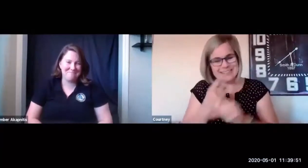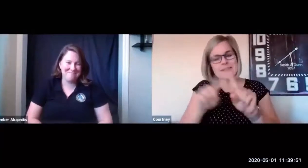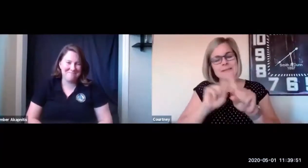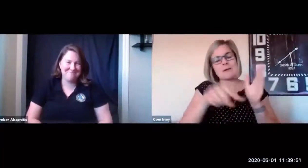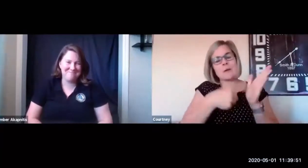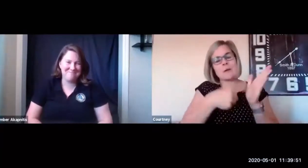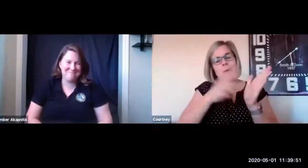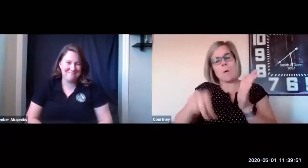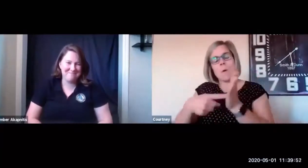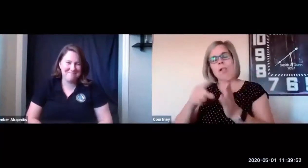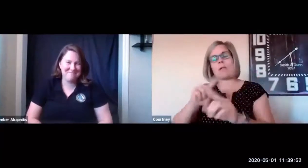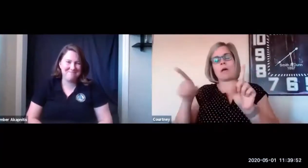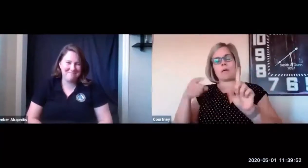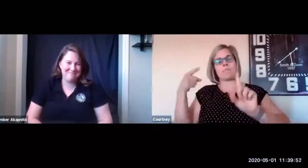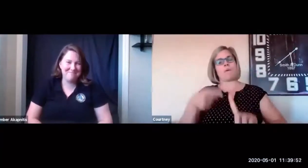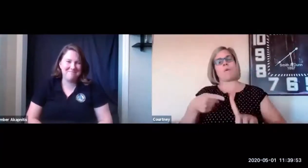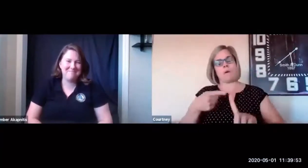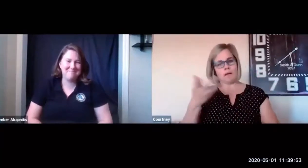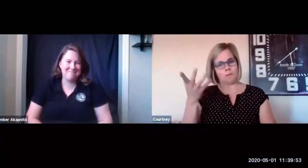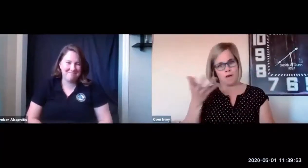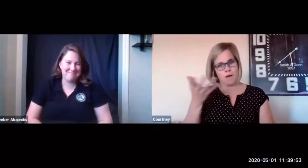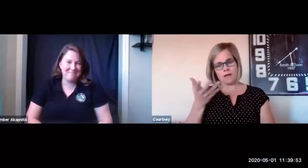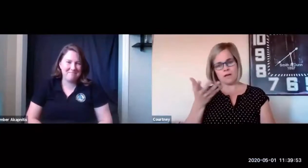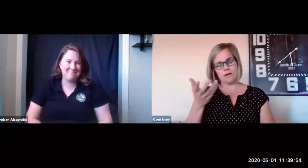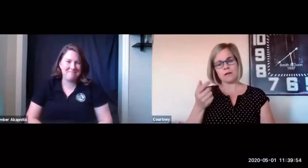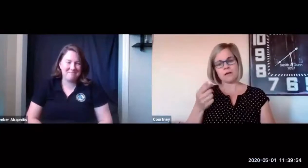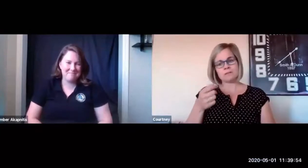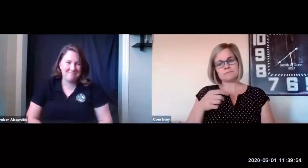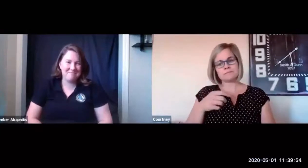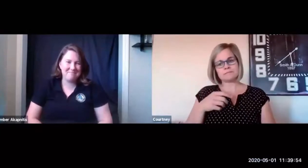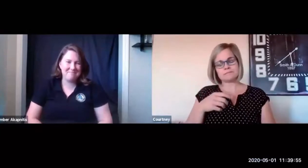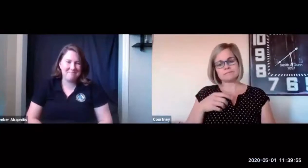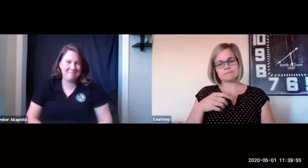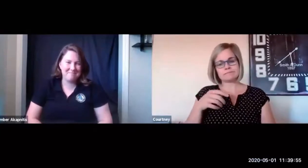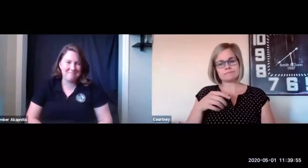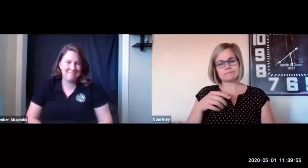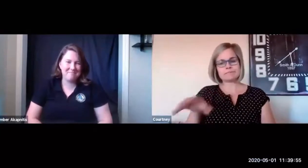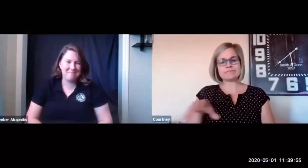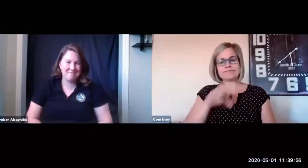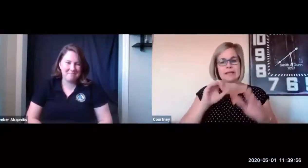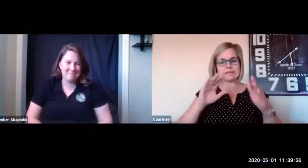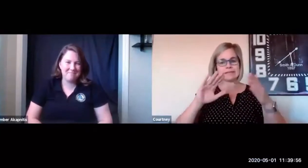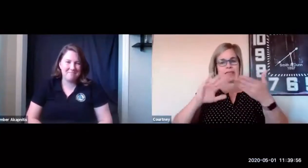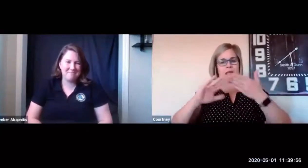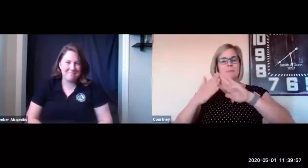I've worked with for 15 years in different roles but it comes down to this